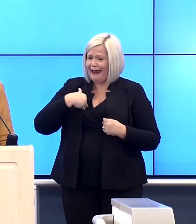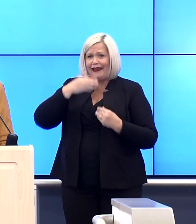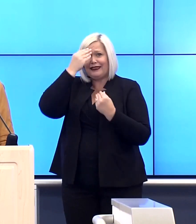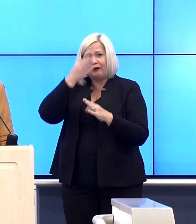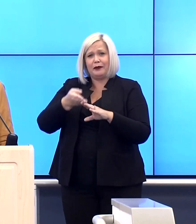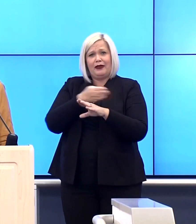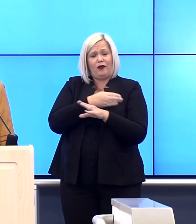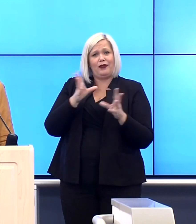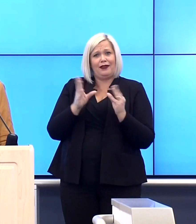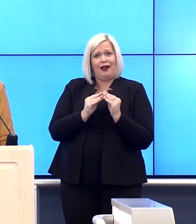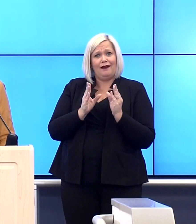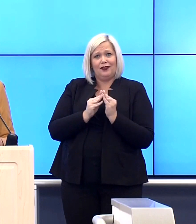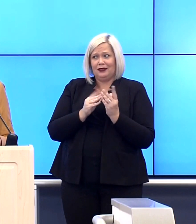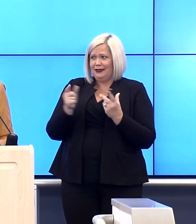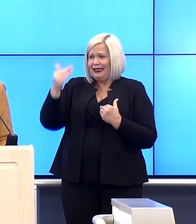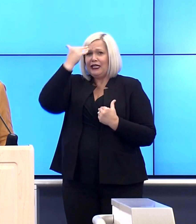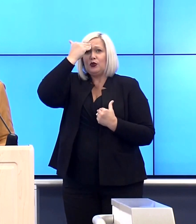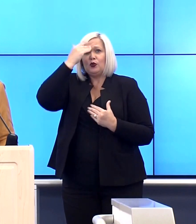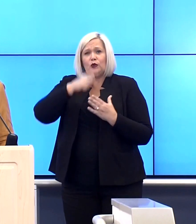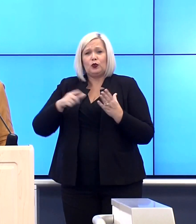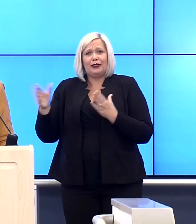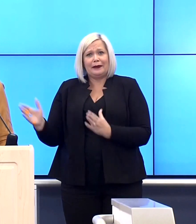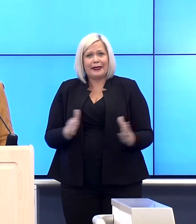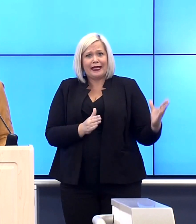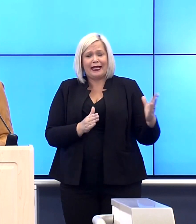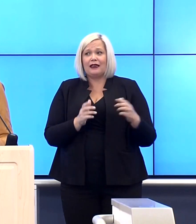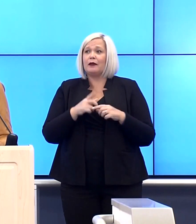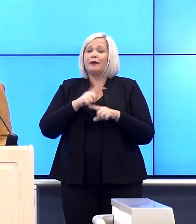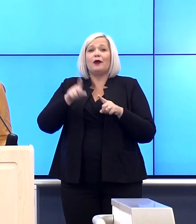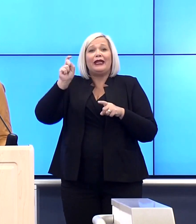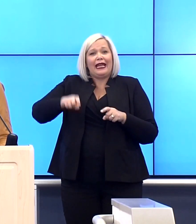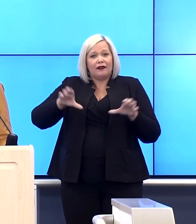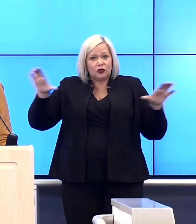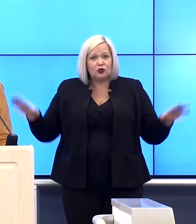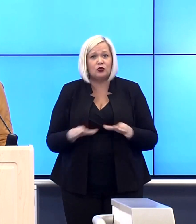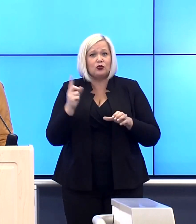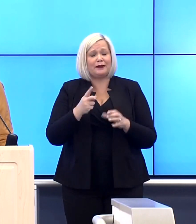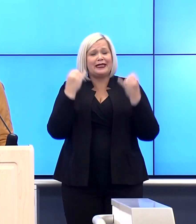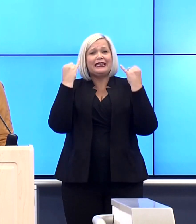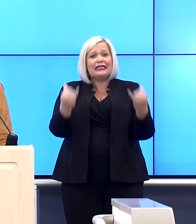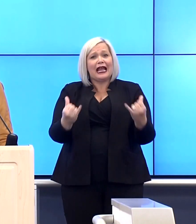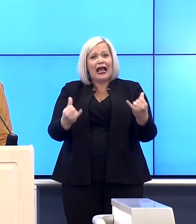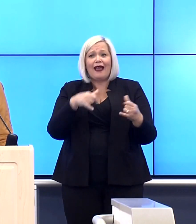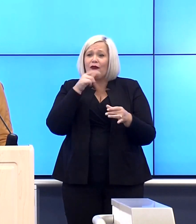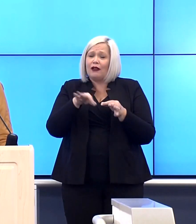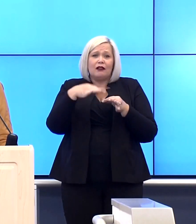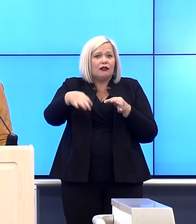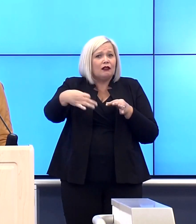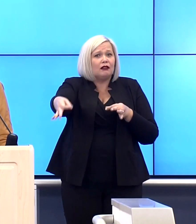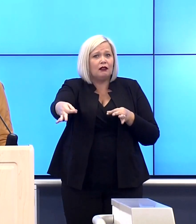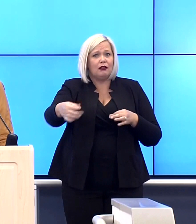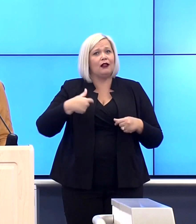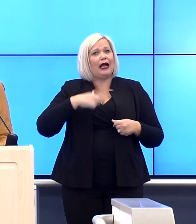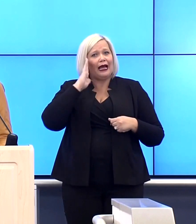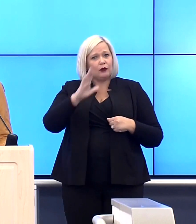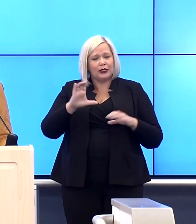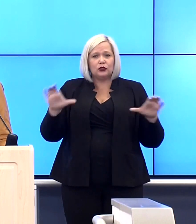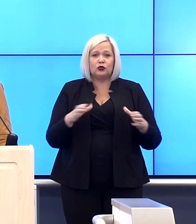APPRISED OF THE SITUATION AND TO SHARE WHAT IS HAPPENING. SHARE WHAT IS HAPPENING. THEY ALL HAD THE INFORMATION THEY ALL HAD THE INFORMATION BEFORE THIS PRESS CONFERENCE. BEFORE THIS PRESS CONFERENCE. BUT WE’VE GOT TO ACT SWIFTLY AND BUT WE’VE GOT TO ACT SWIFTLY AND I’M GOING CONTINUE TO USE EVERY